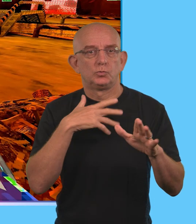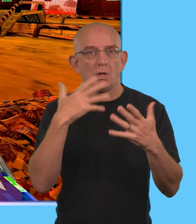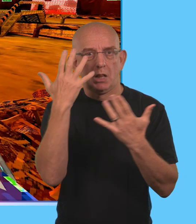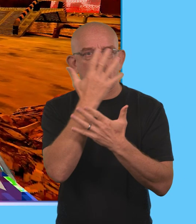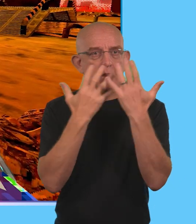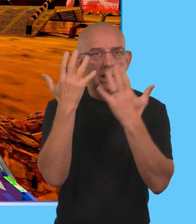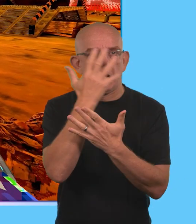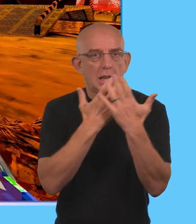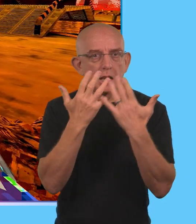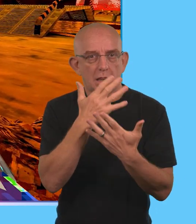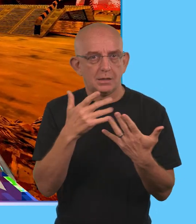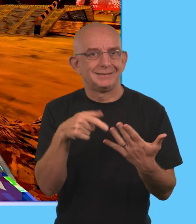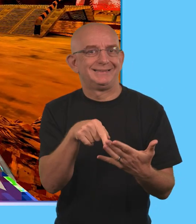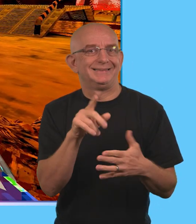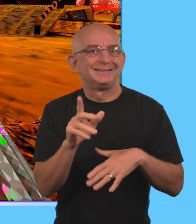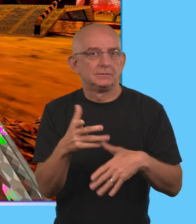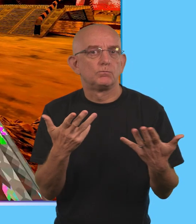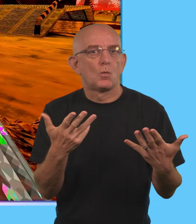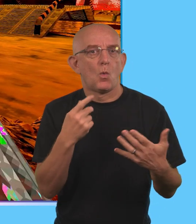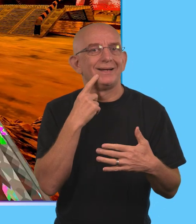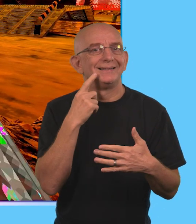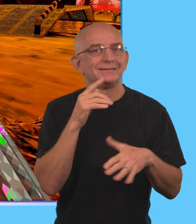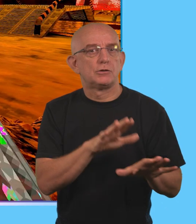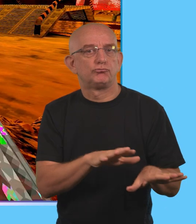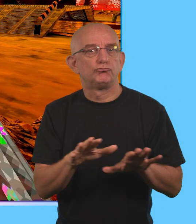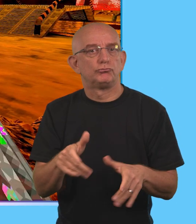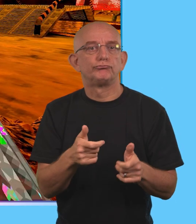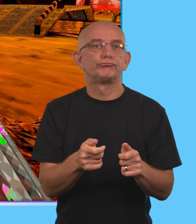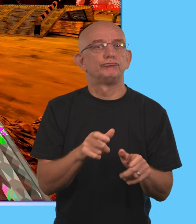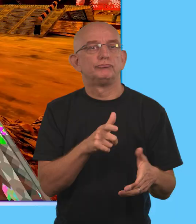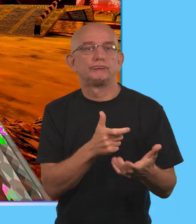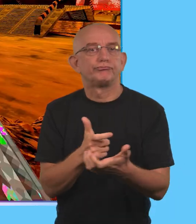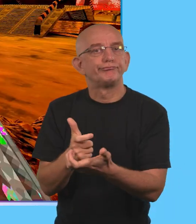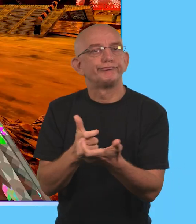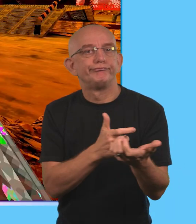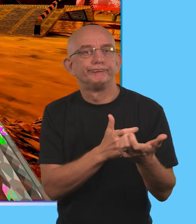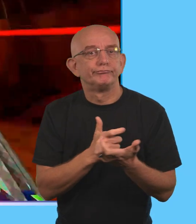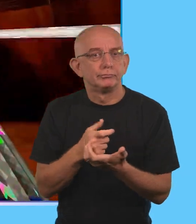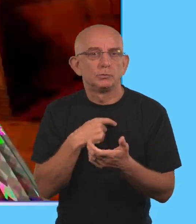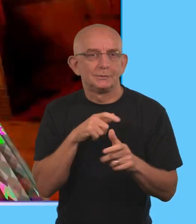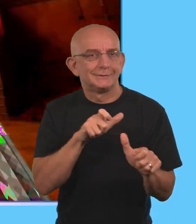This way people prone to dizziness in first person games can have an easier time playing.